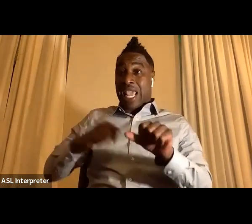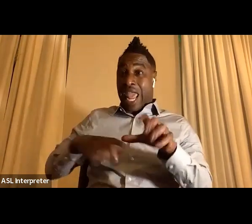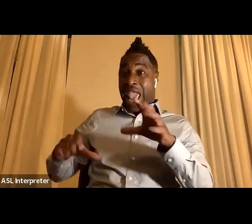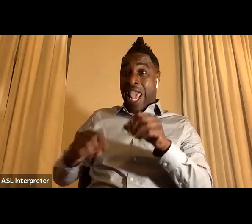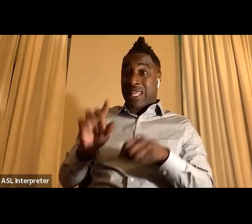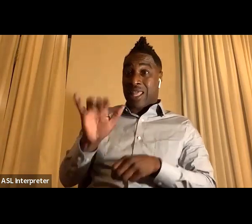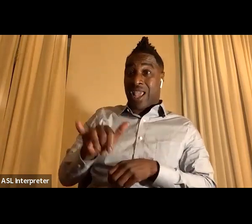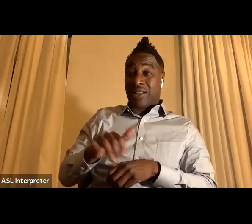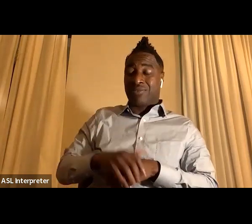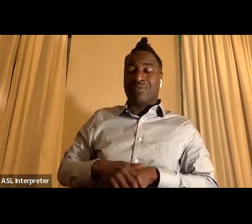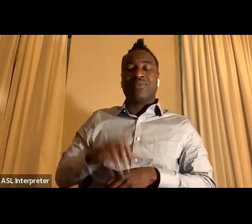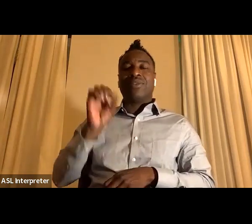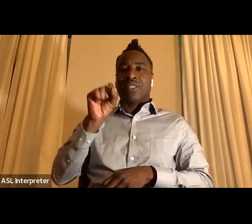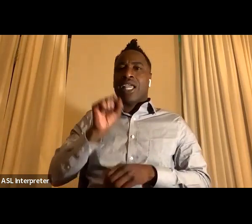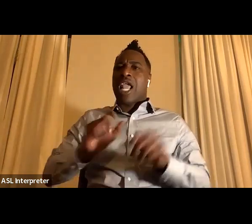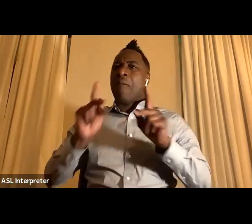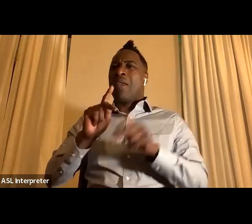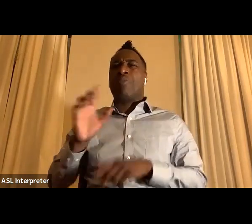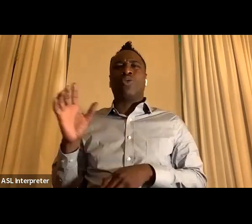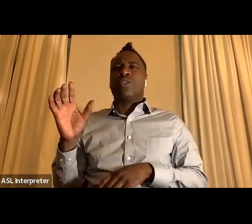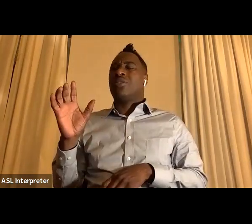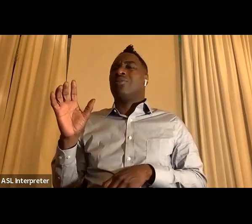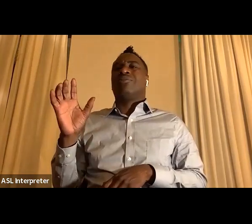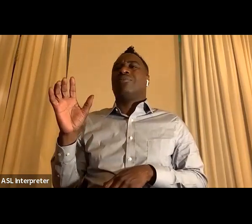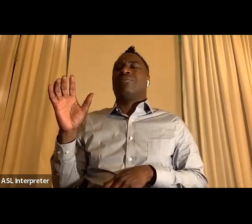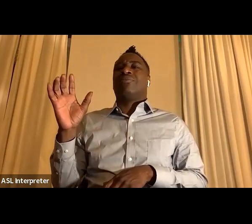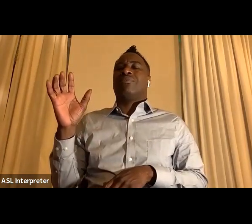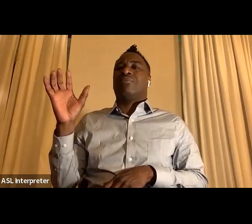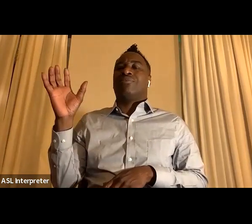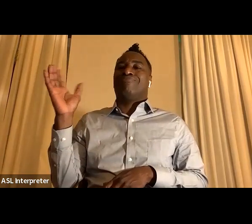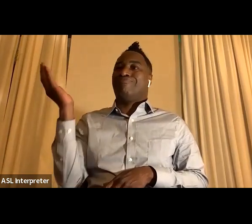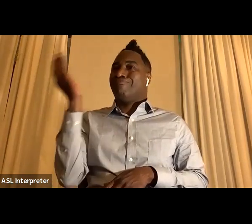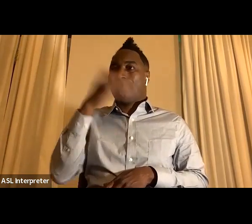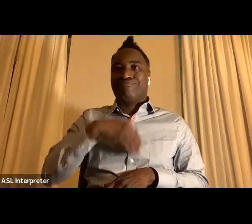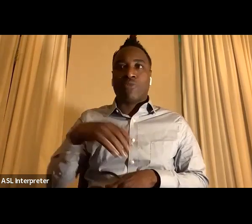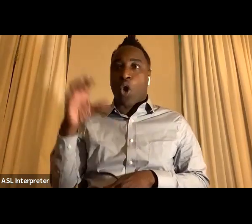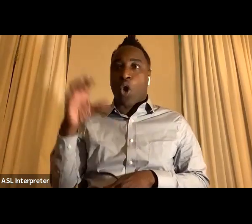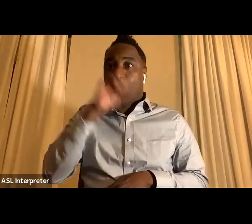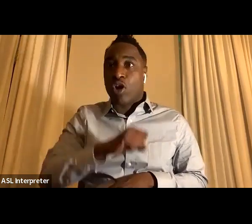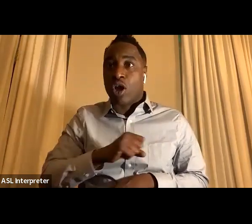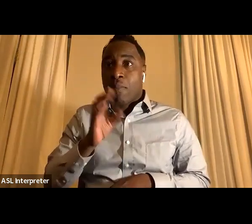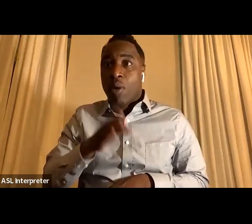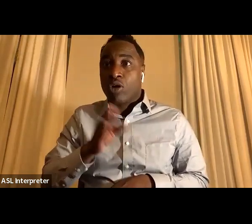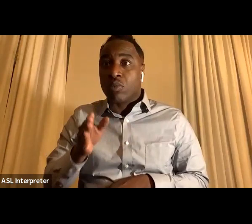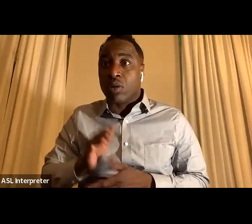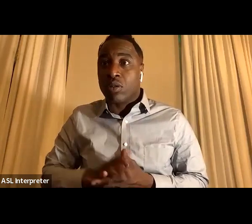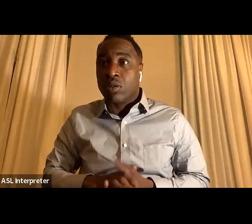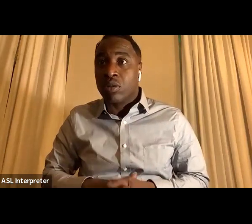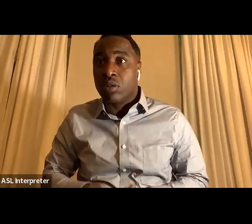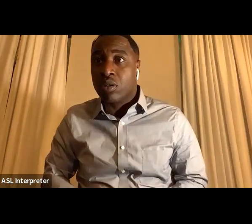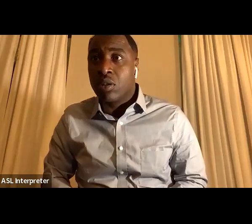for sure because even just moving here, I was even aware. I was like, What is the art scene here? Like Lena out here?